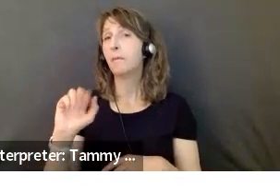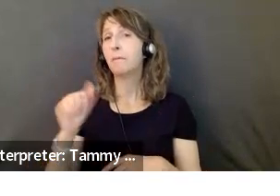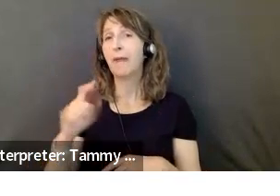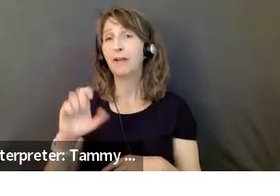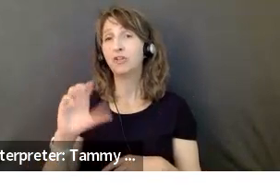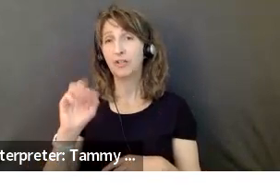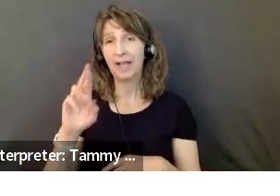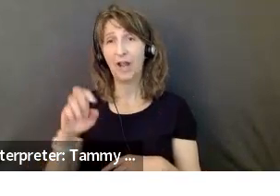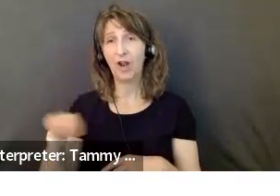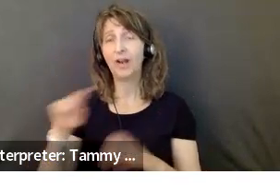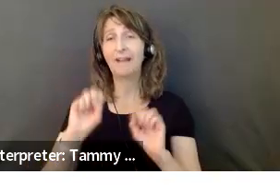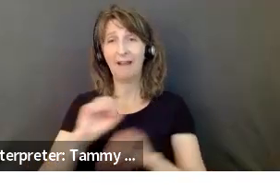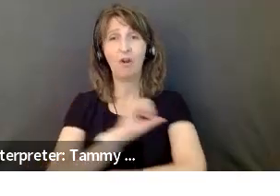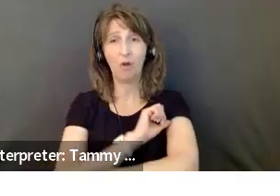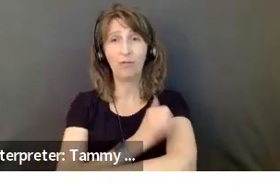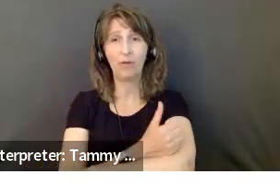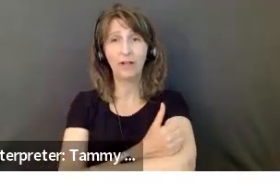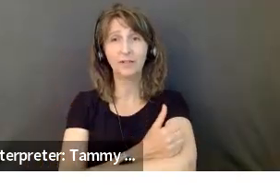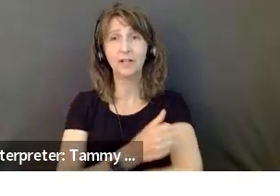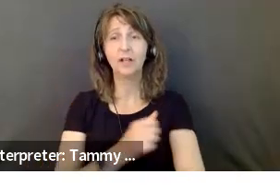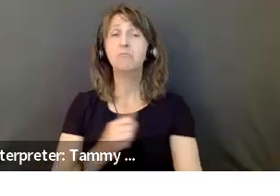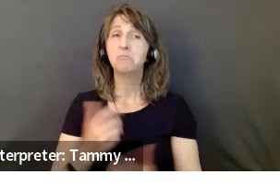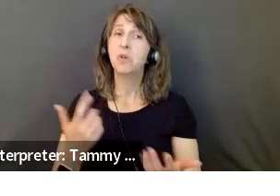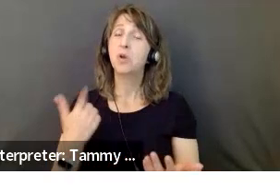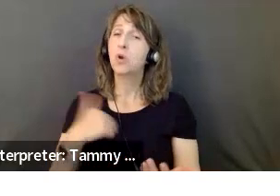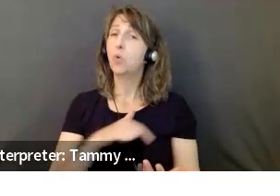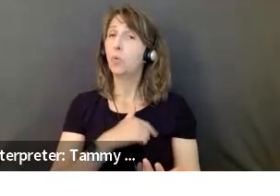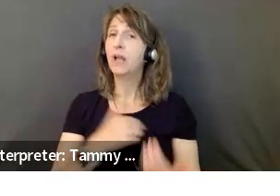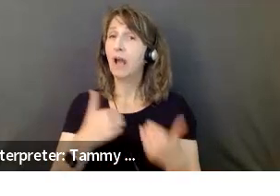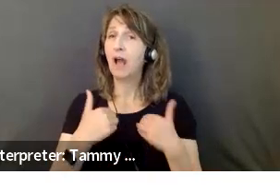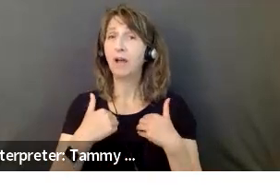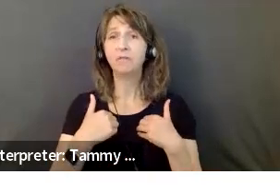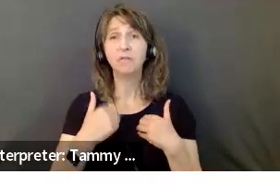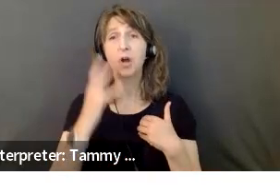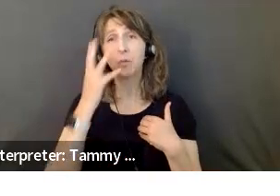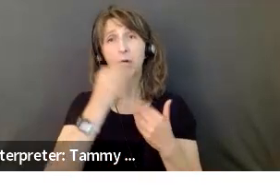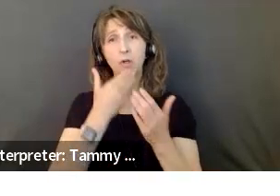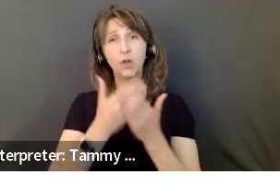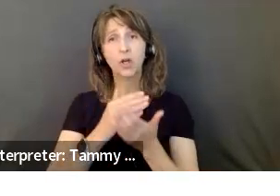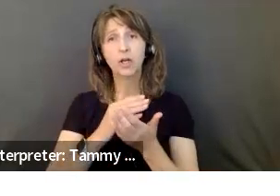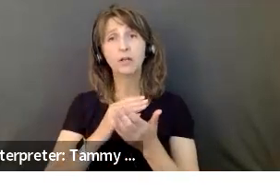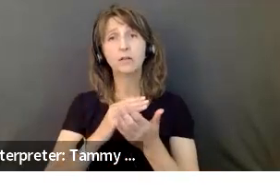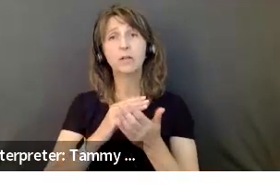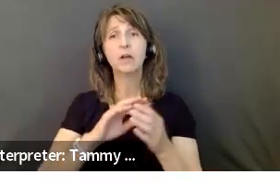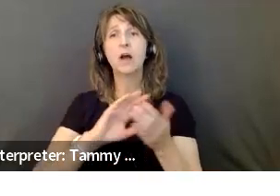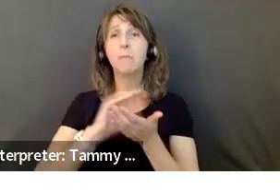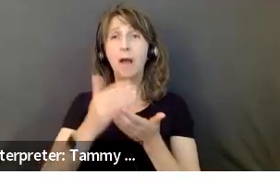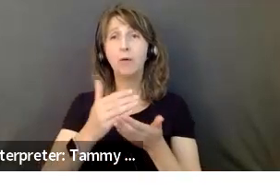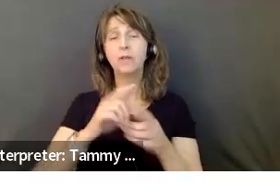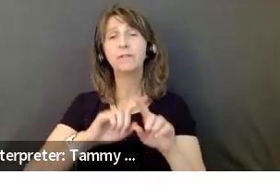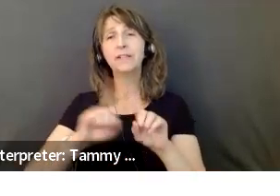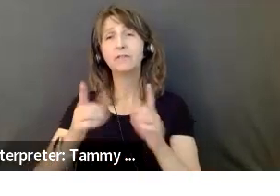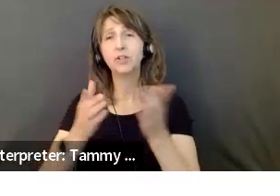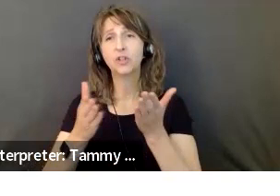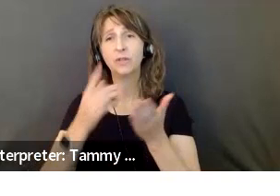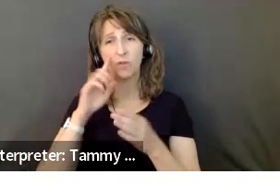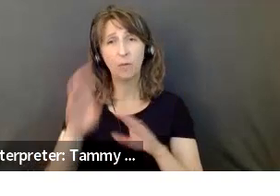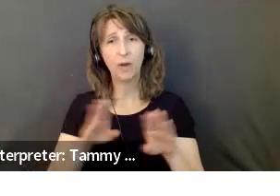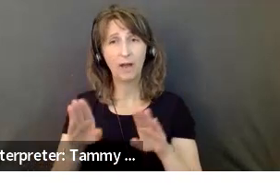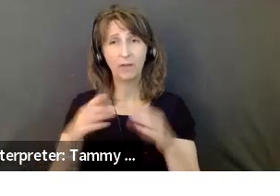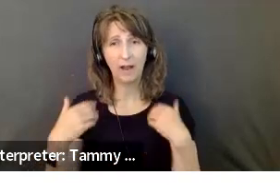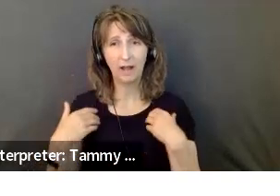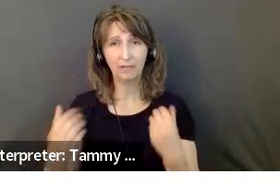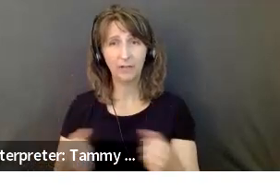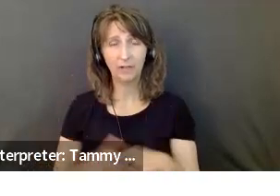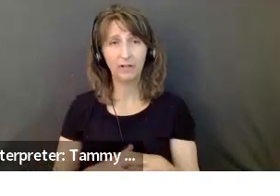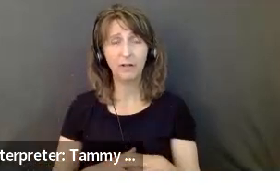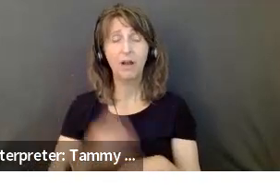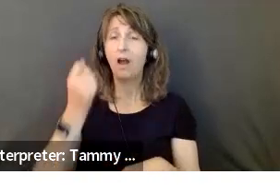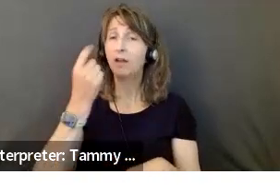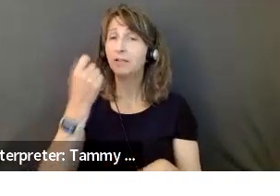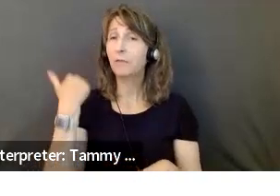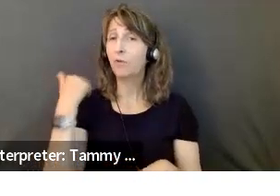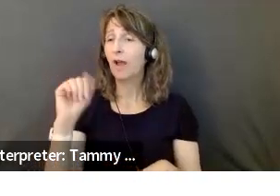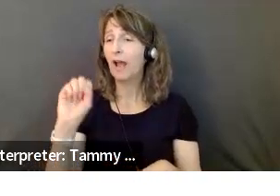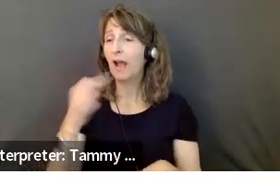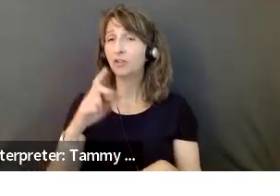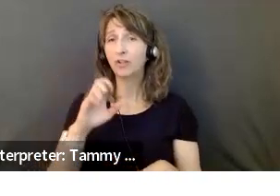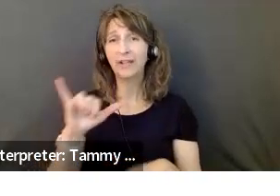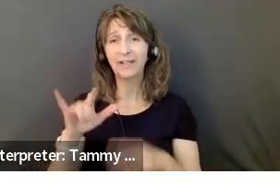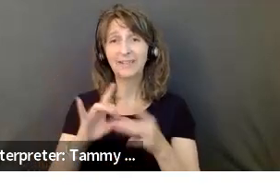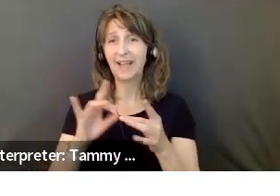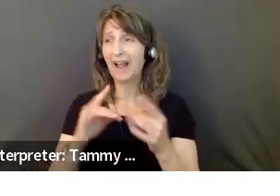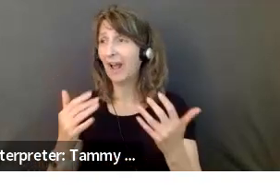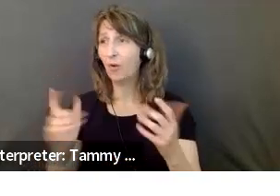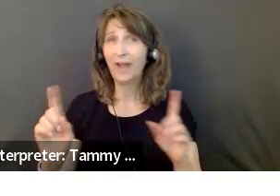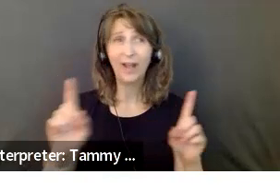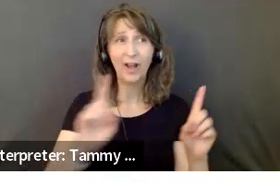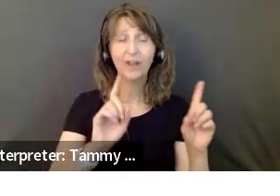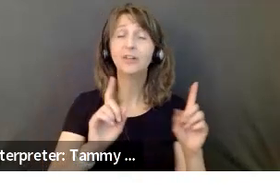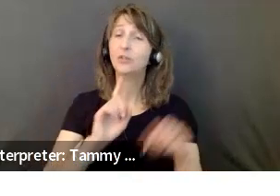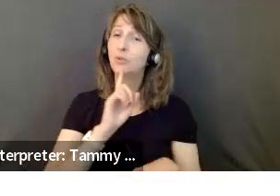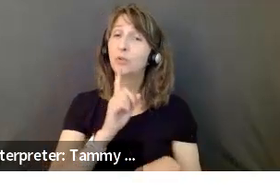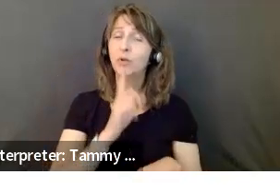We actually have a pretty good array of services. For behavioral health. That doesn't negate some of the things that Ashley shared, but what we figured out was the problem isn't that we don't have services.